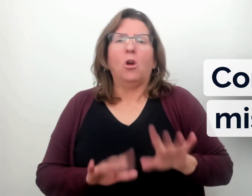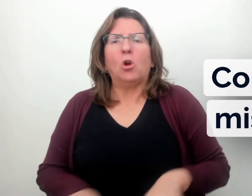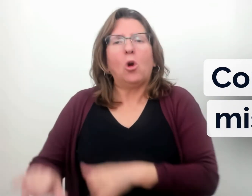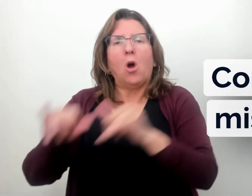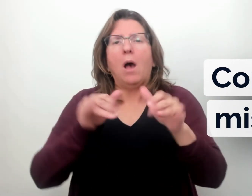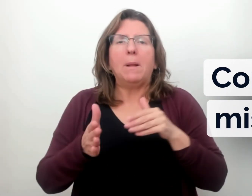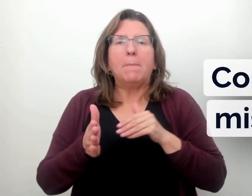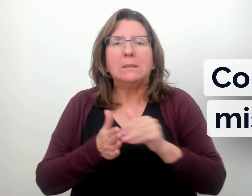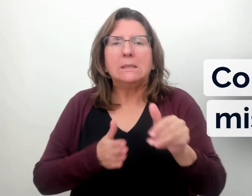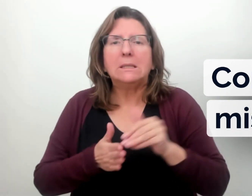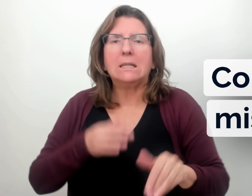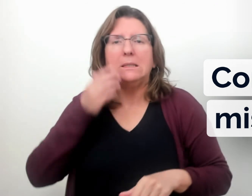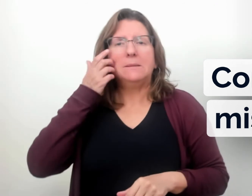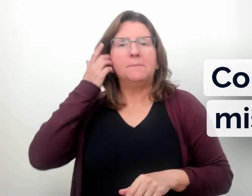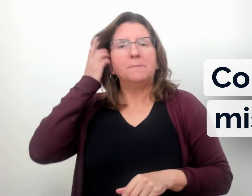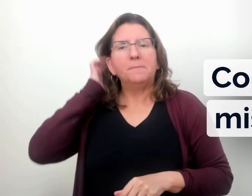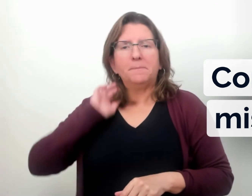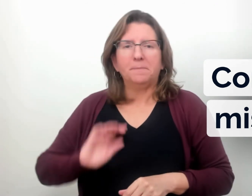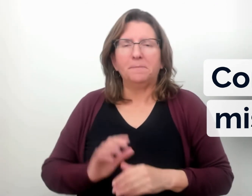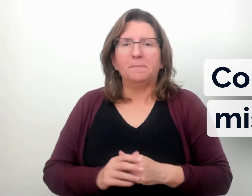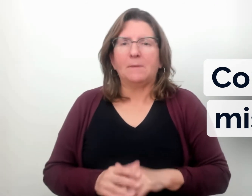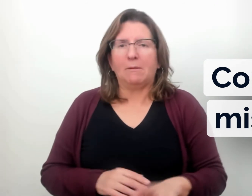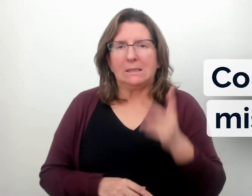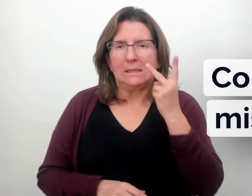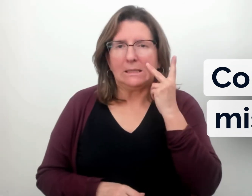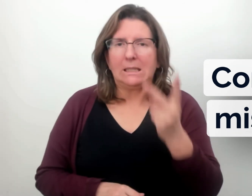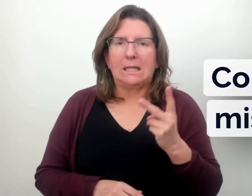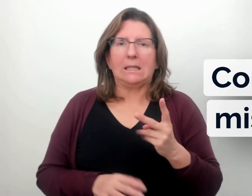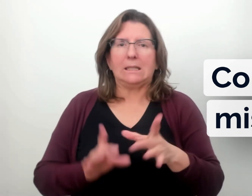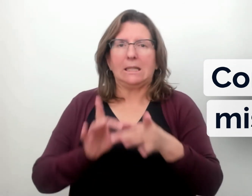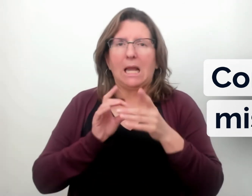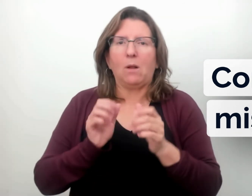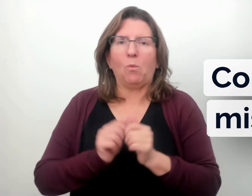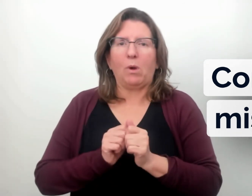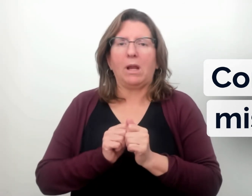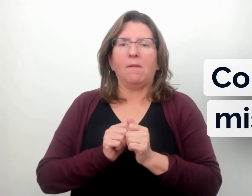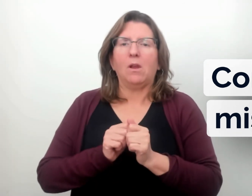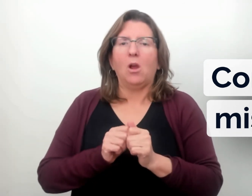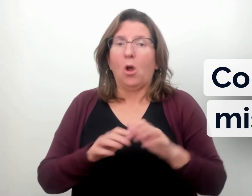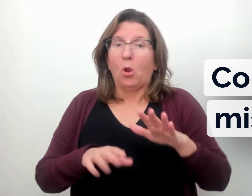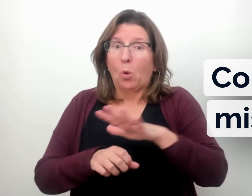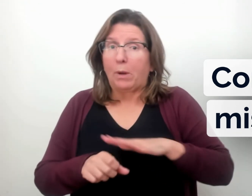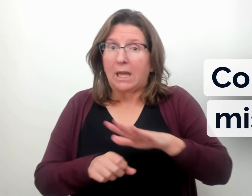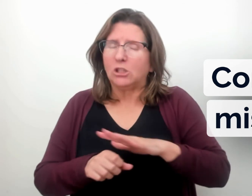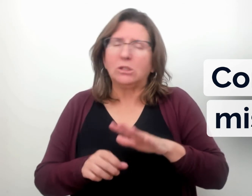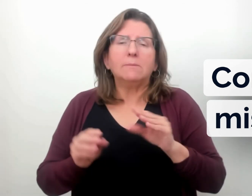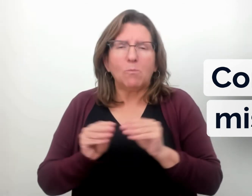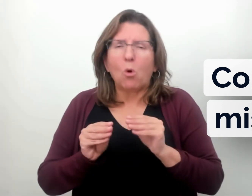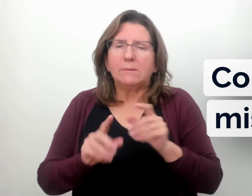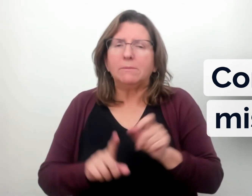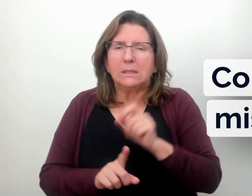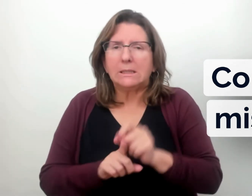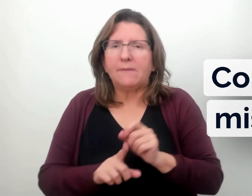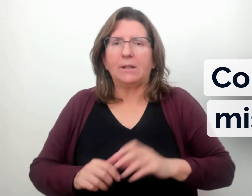Common mistakes for this parameter . . . People are not specific enough.